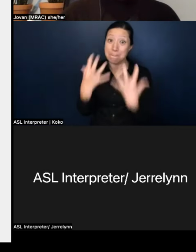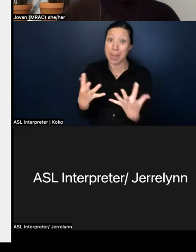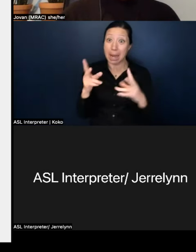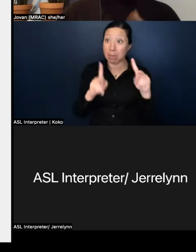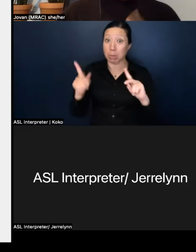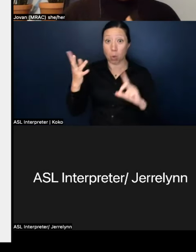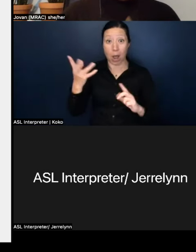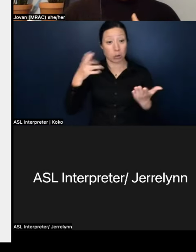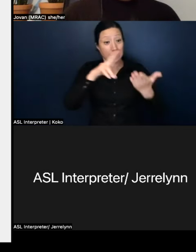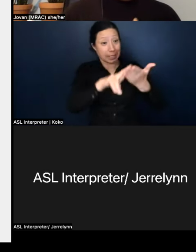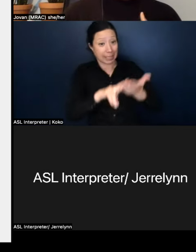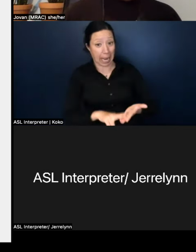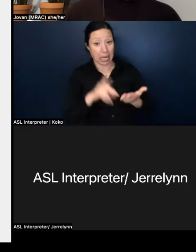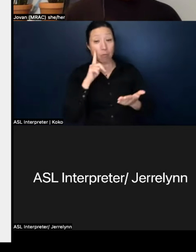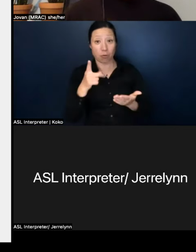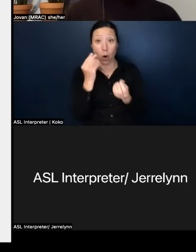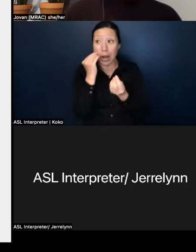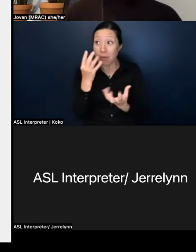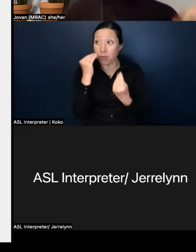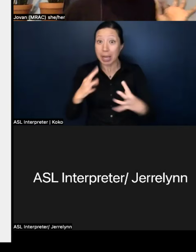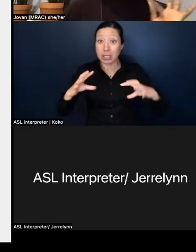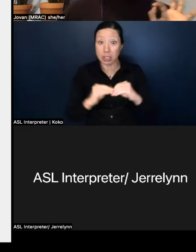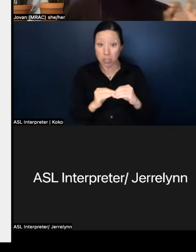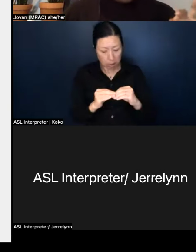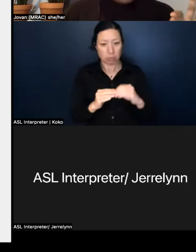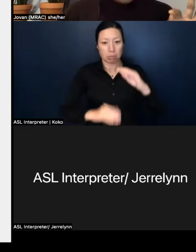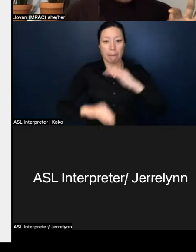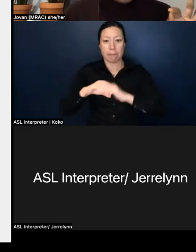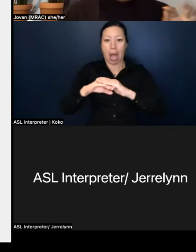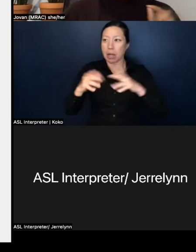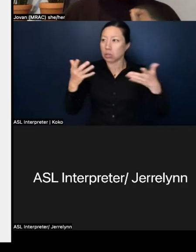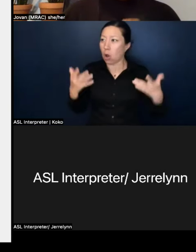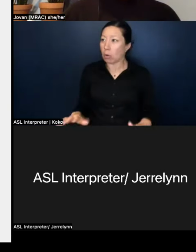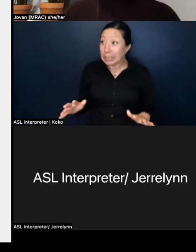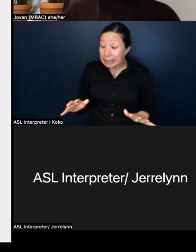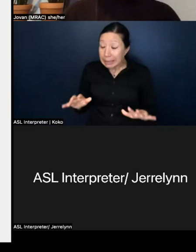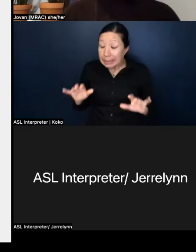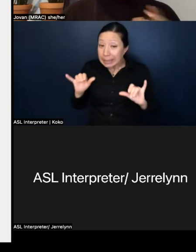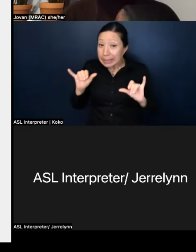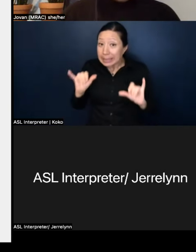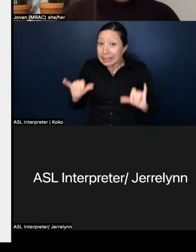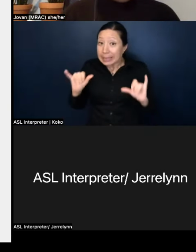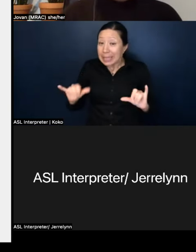and how quickly it reached capacity, I'm rethinking that we might need more like five.